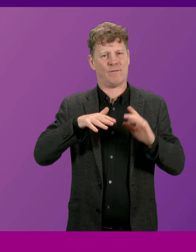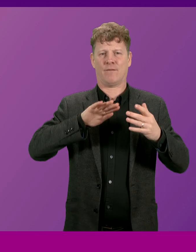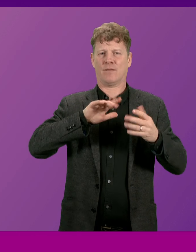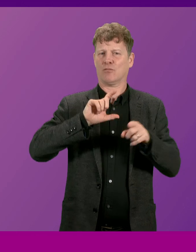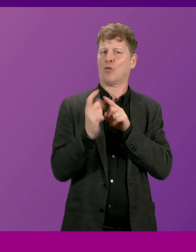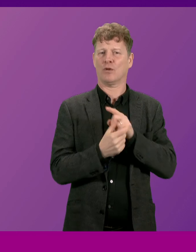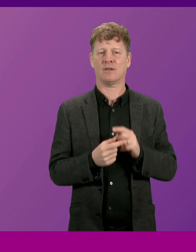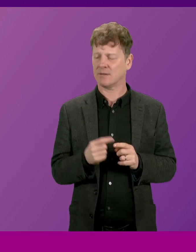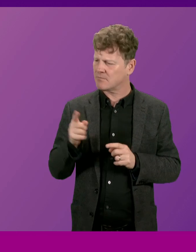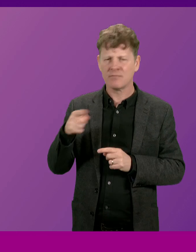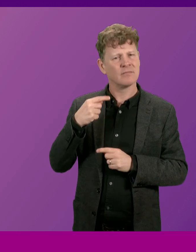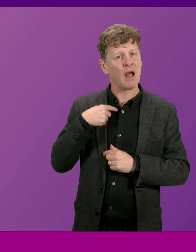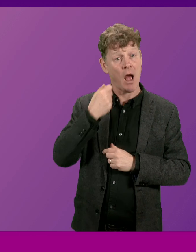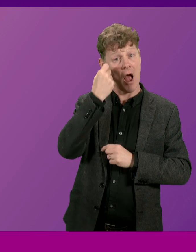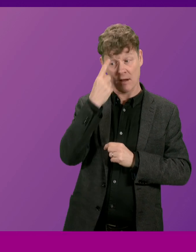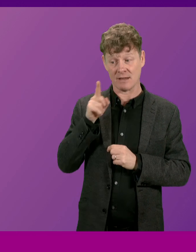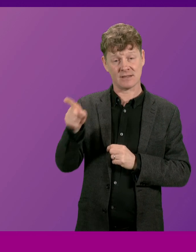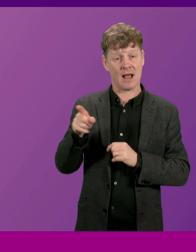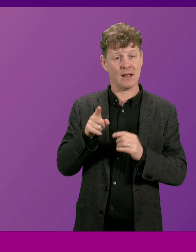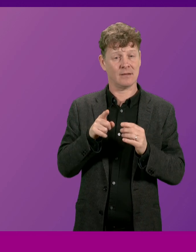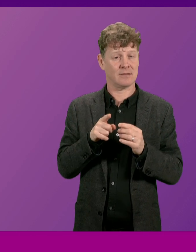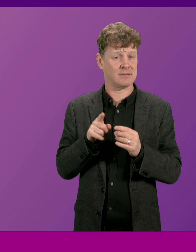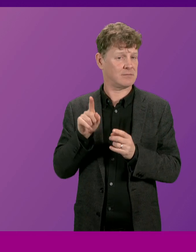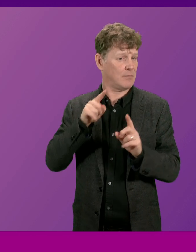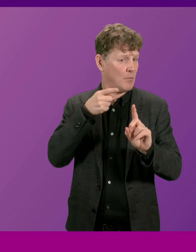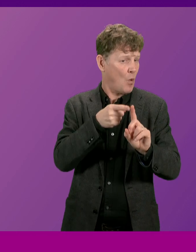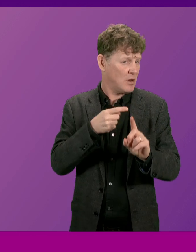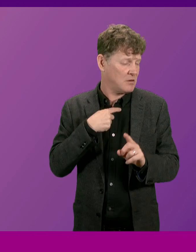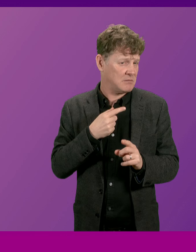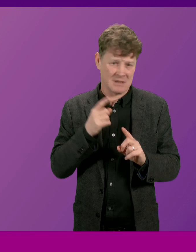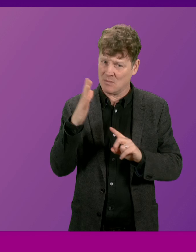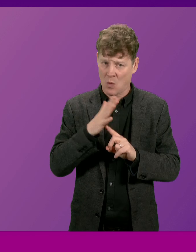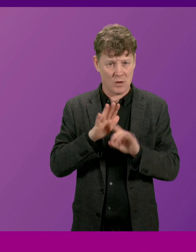I understand the importance of the point that Mr Doris puts to me. I can confirm that the